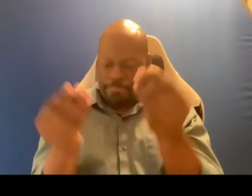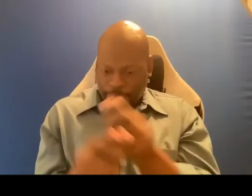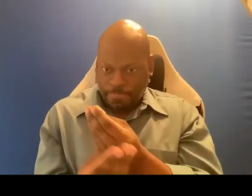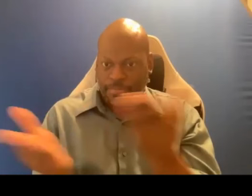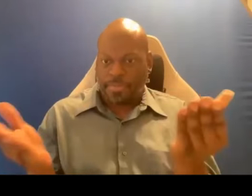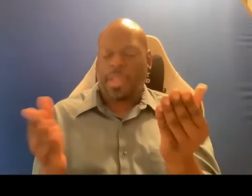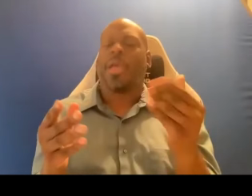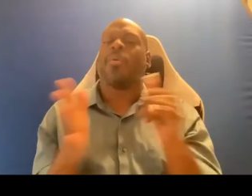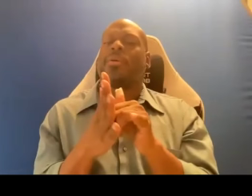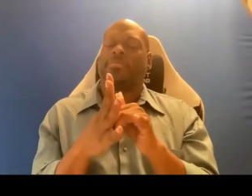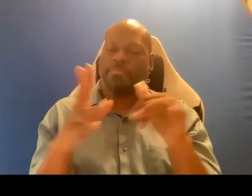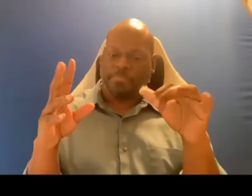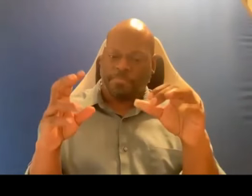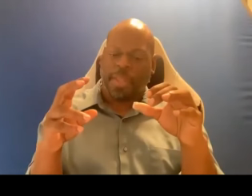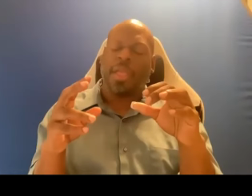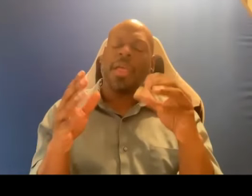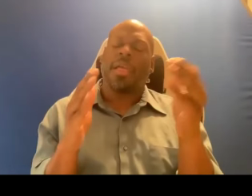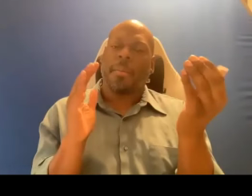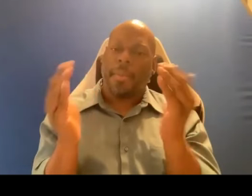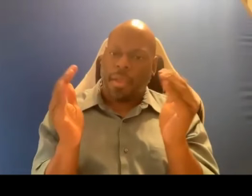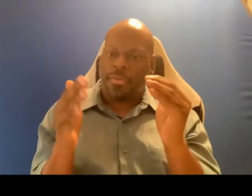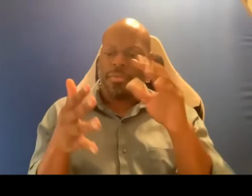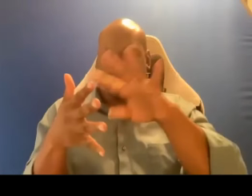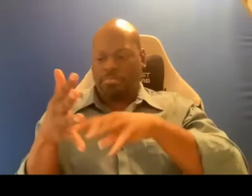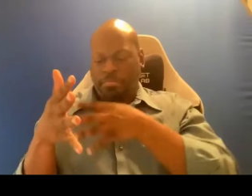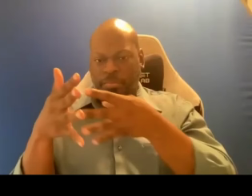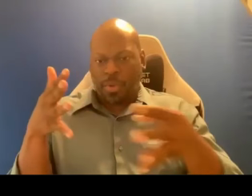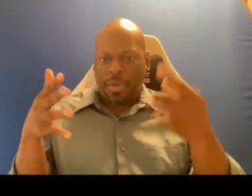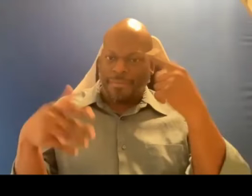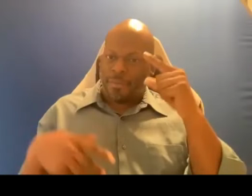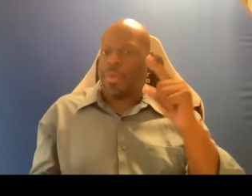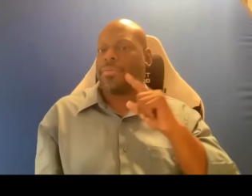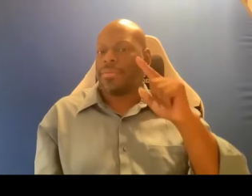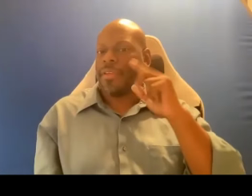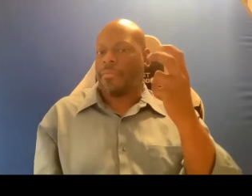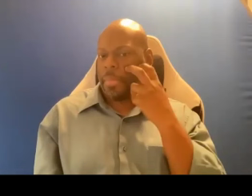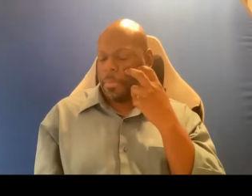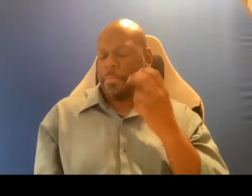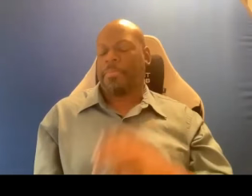Intervener Comparison Chart which is a technical assistance document designed to highlight some of